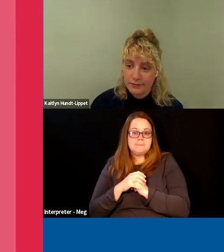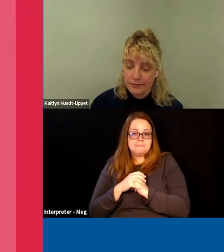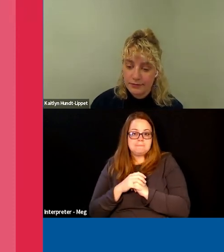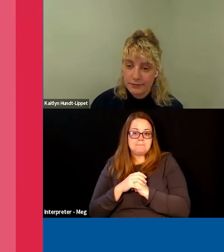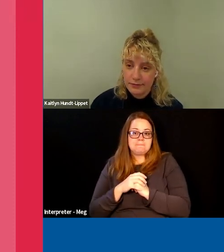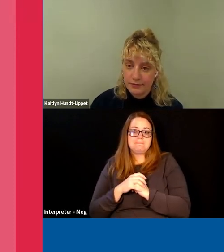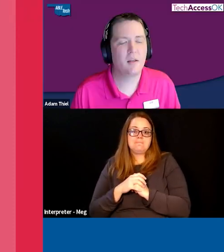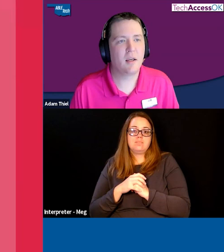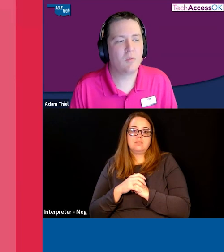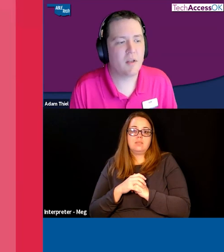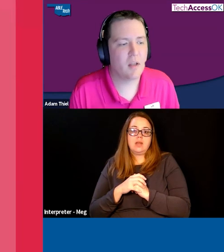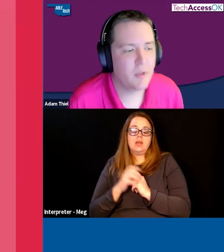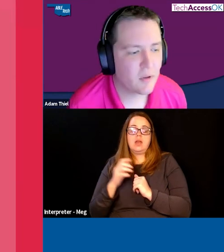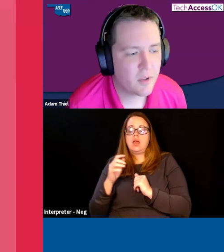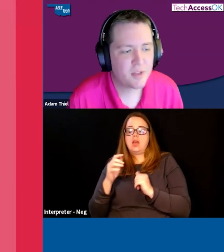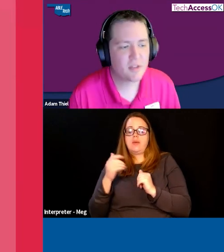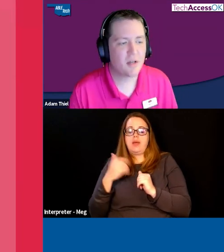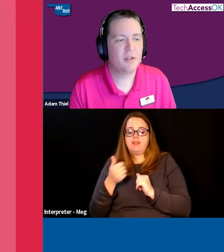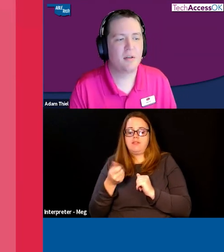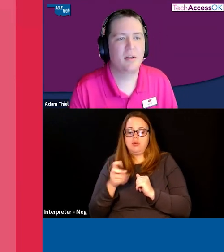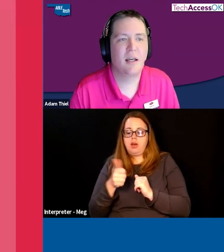Okay, and we've got a couple other questions coming in,